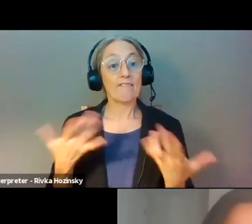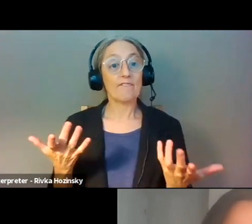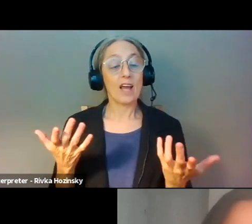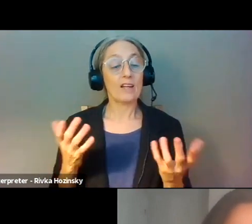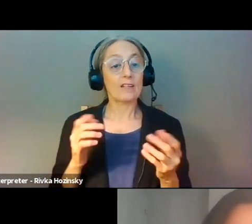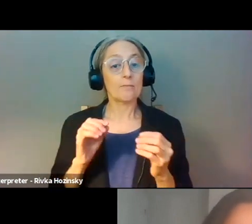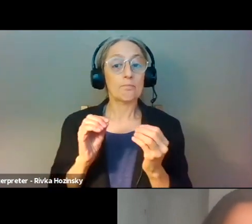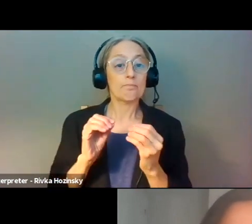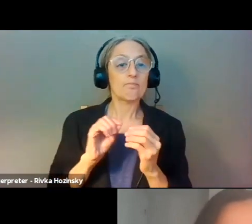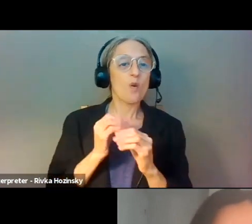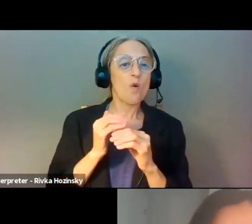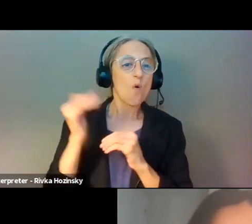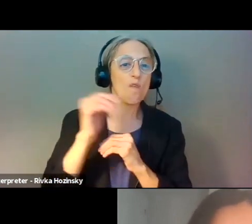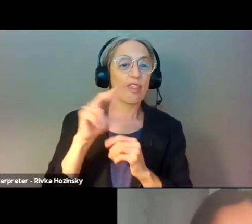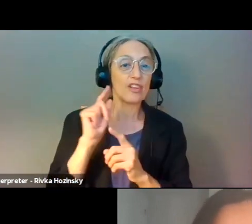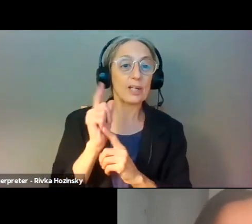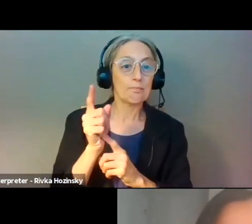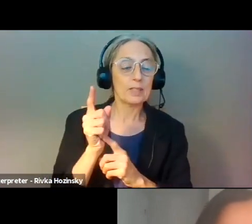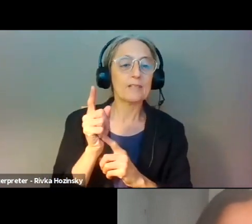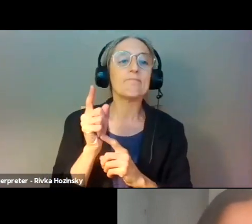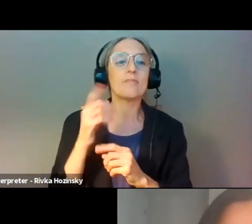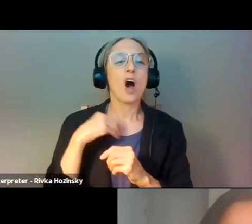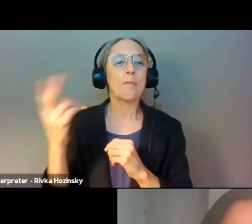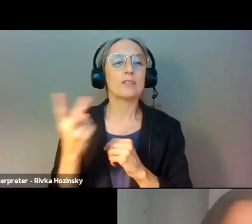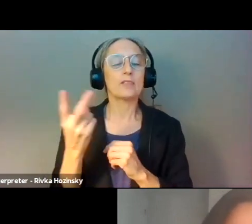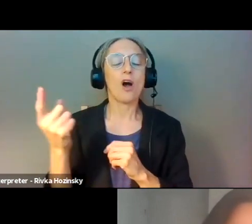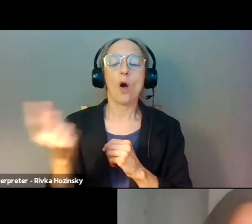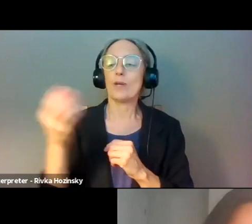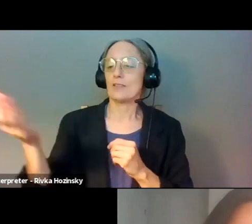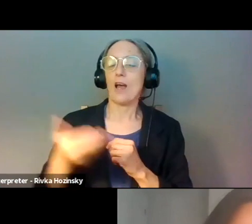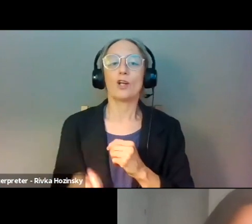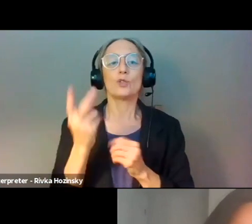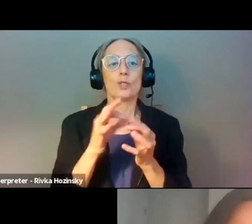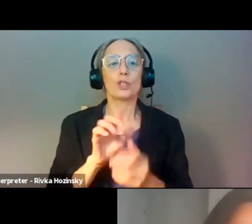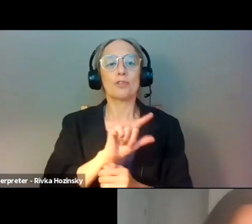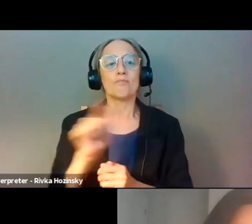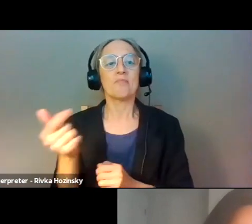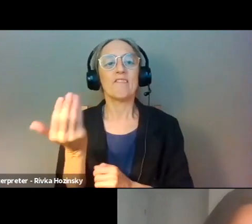we almost always have two interpreters and they switch off every 15 minutes or so.